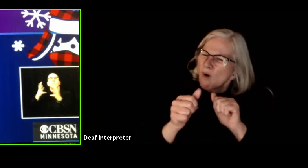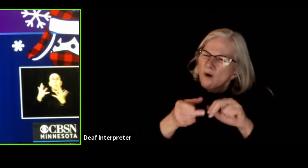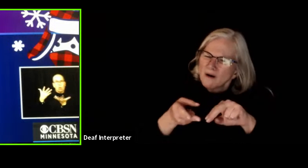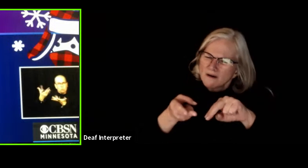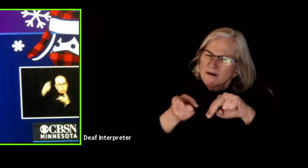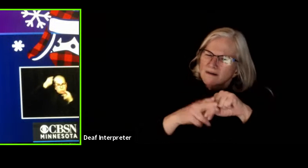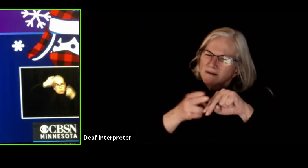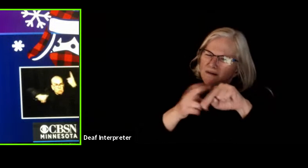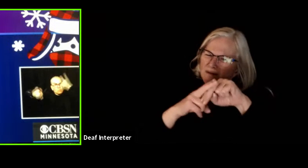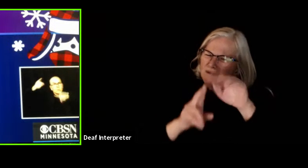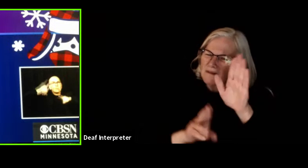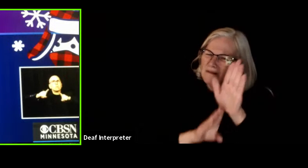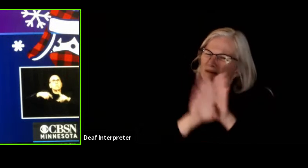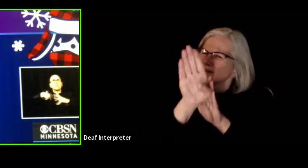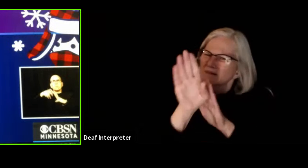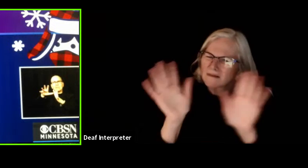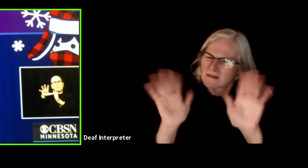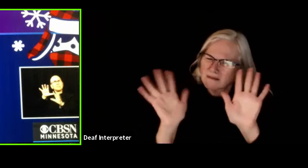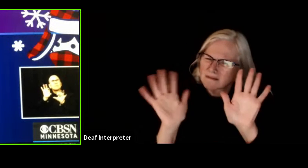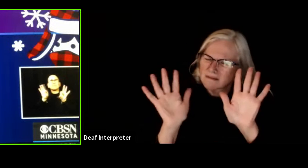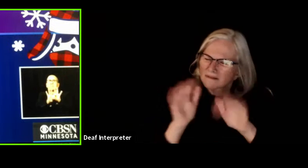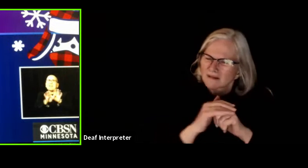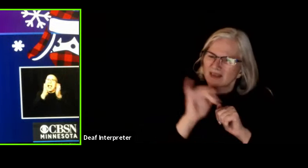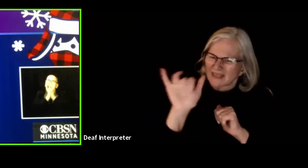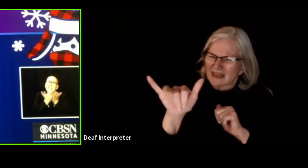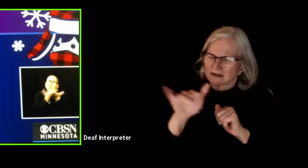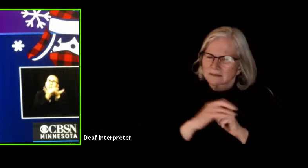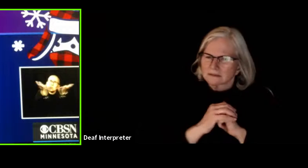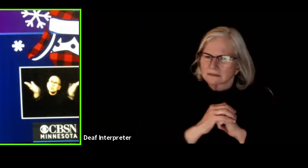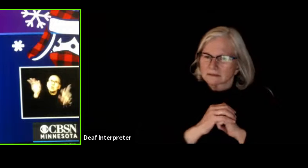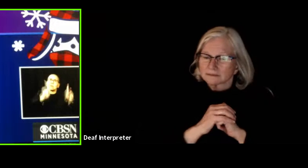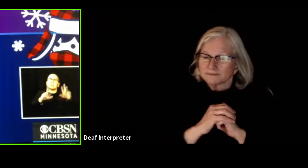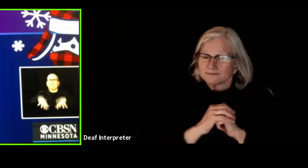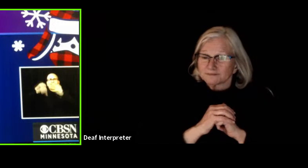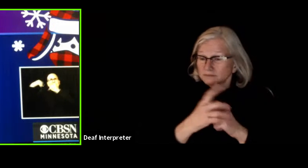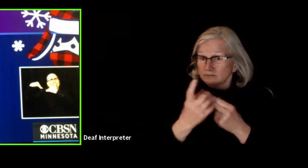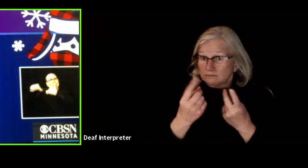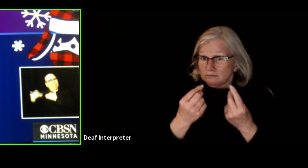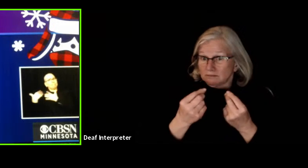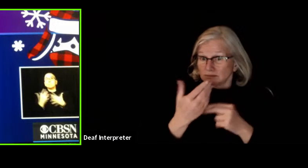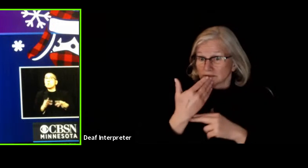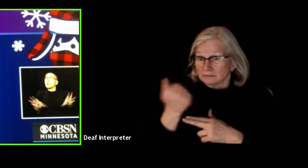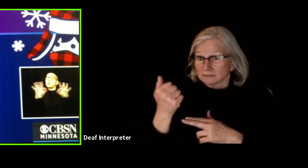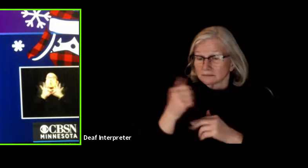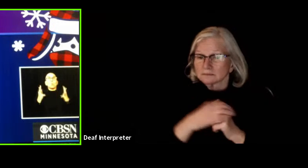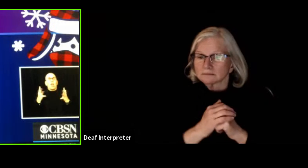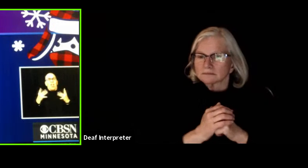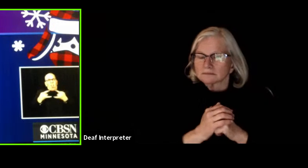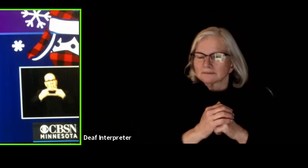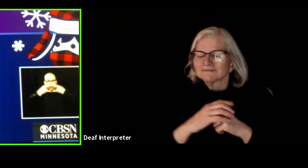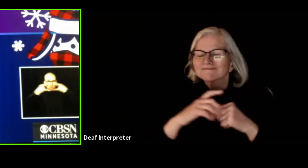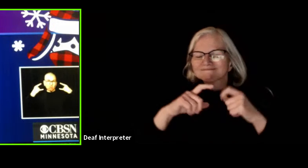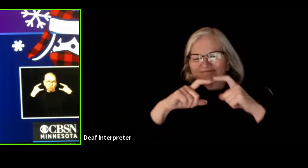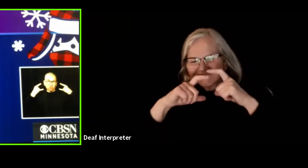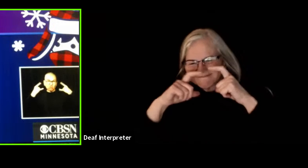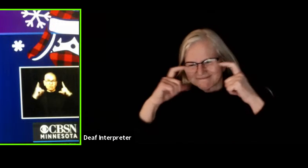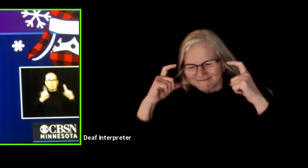ON THIS PERSONAL RESPONSIBILITY THING, THE STRONGEST THING YOU CAN DO, BY WEARING A MASK AND SOCIAL DISTANCING, THAT KEEPS YOUR LOCAL BAR AND RESTAURANT OPEN.